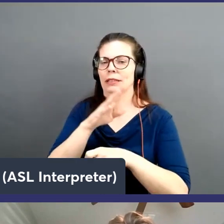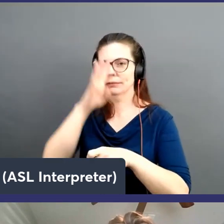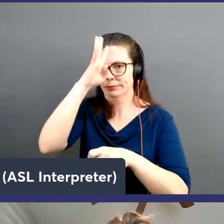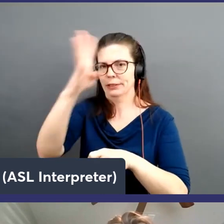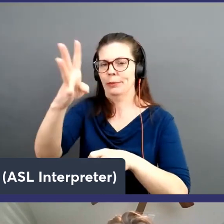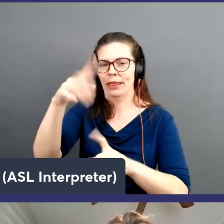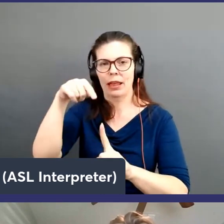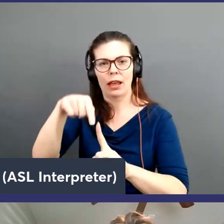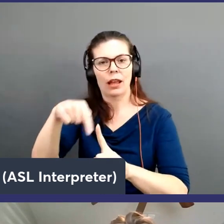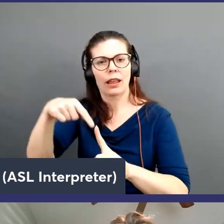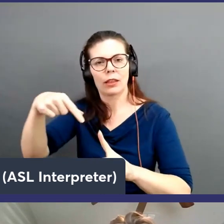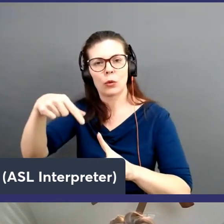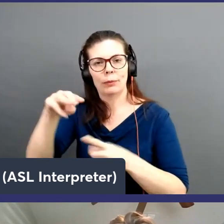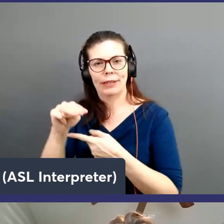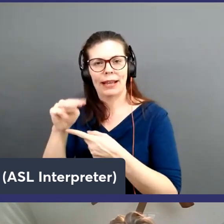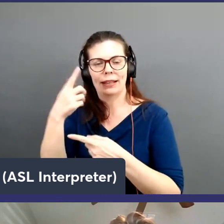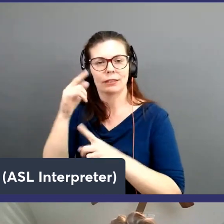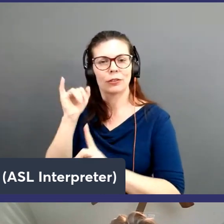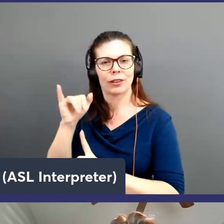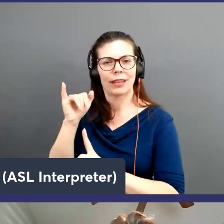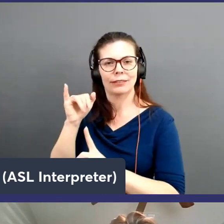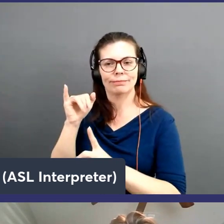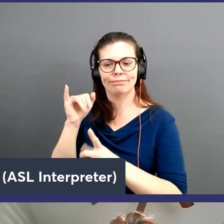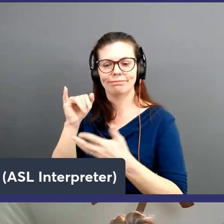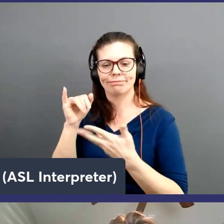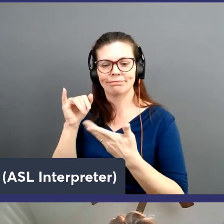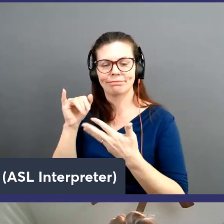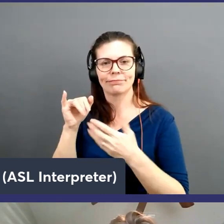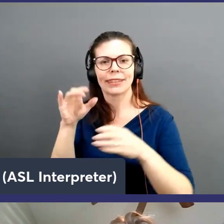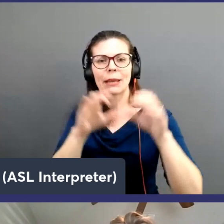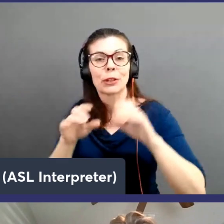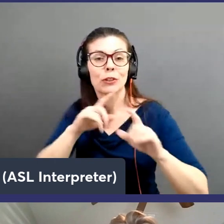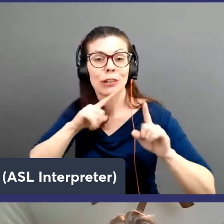of these chemical reactions,